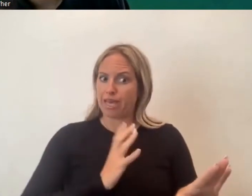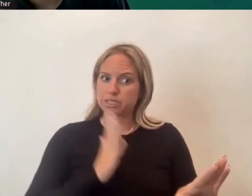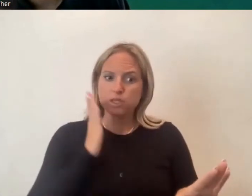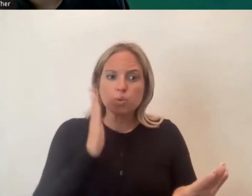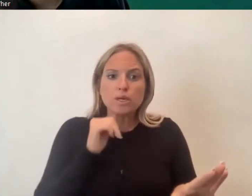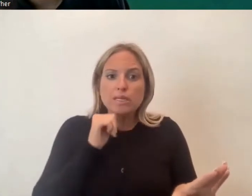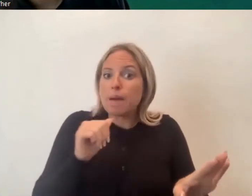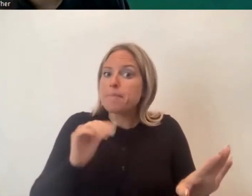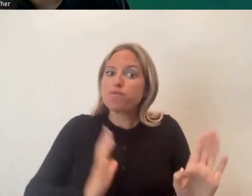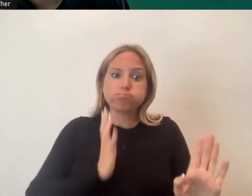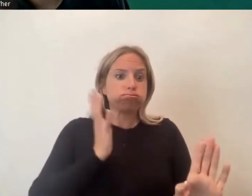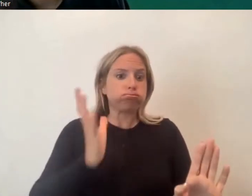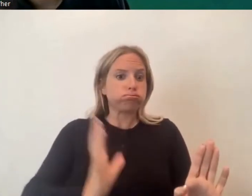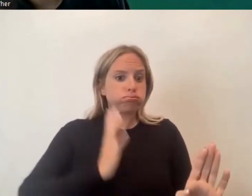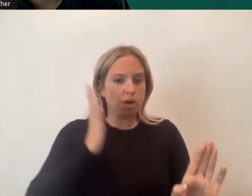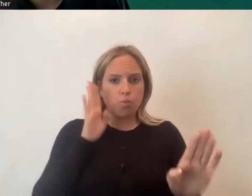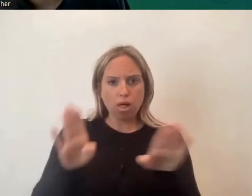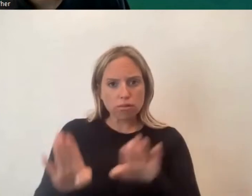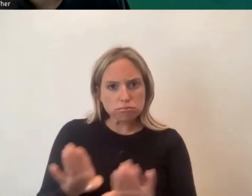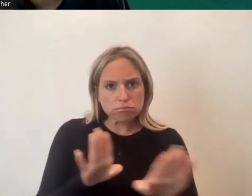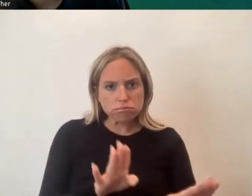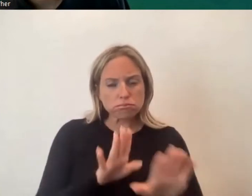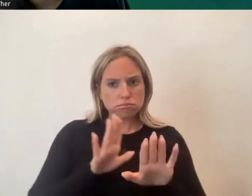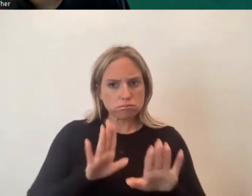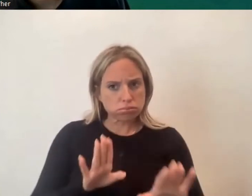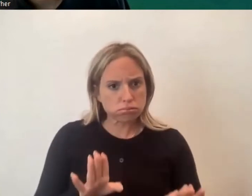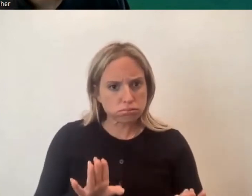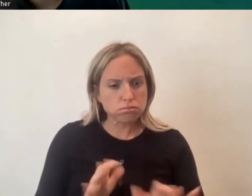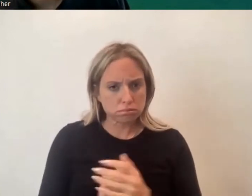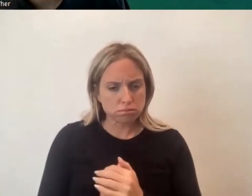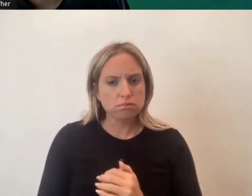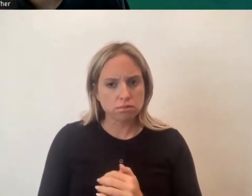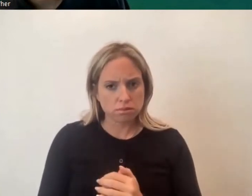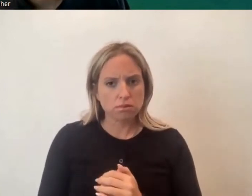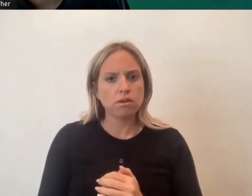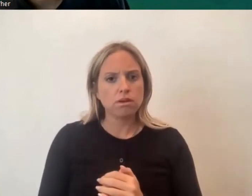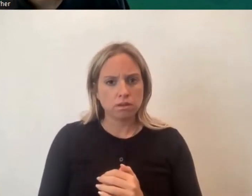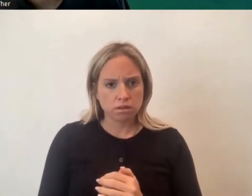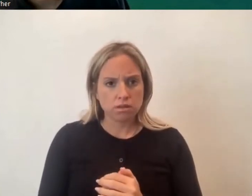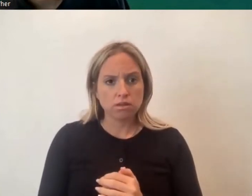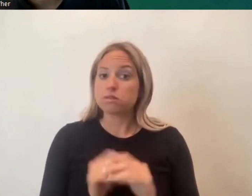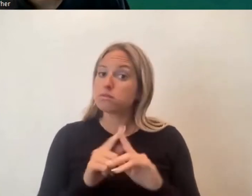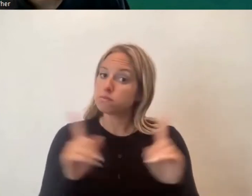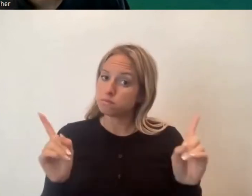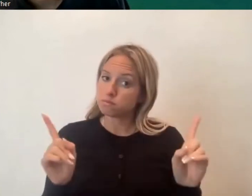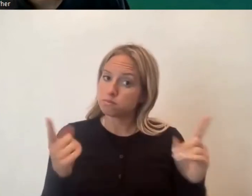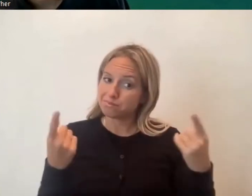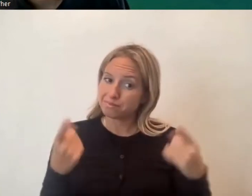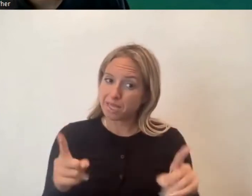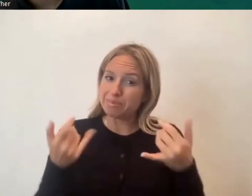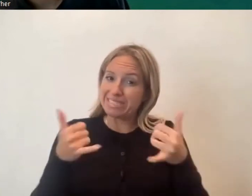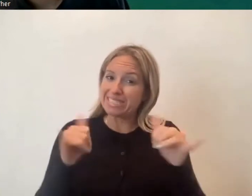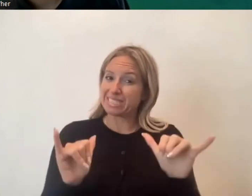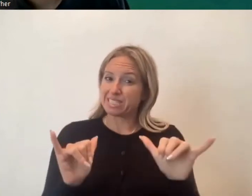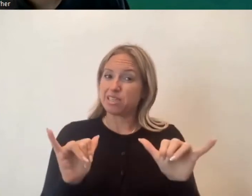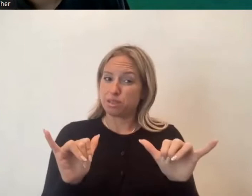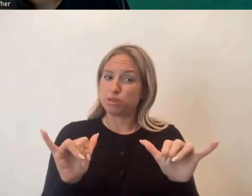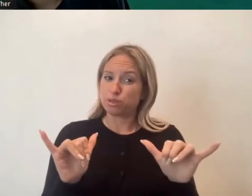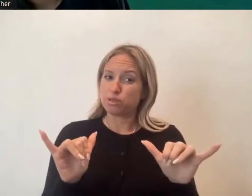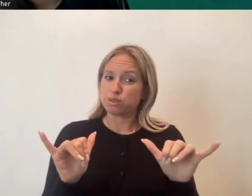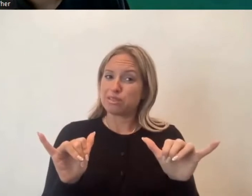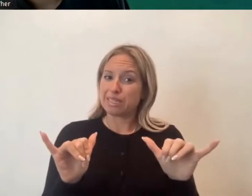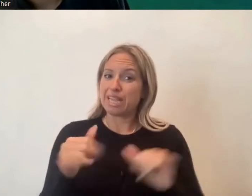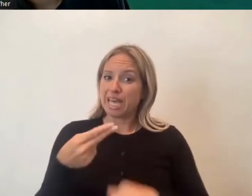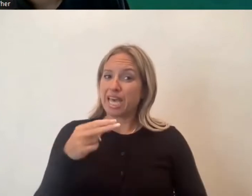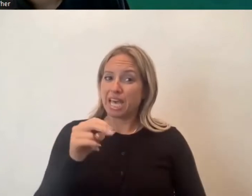It's going to be as relaxed as possible, but it is still very much a hearing.